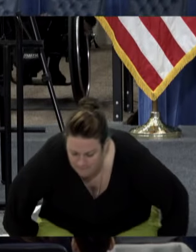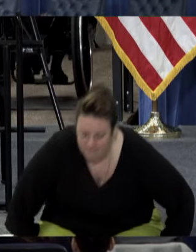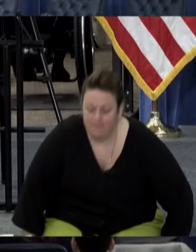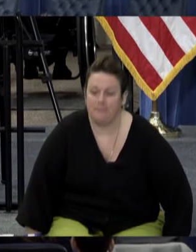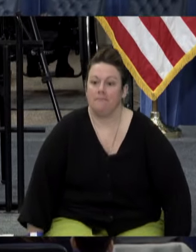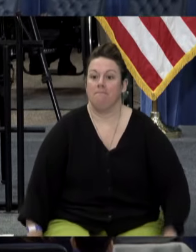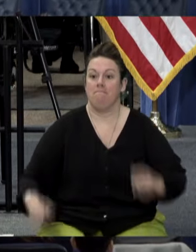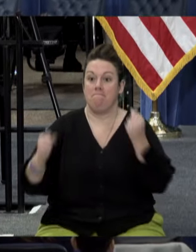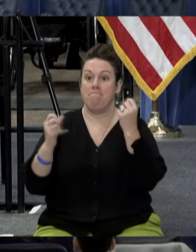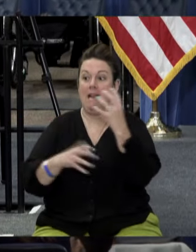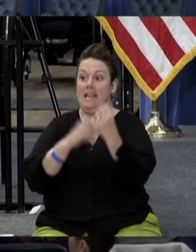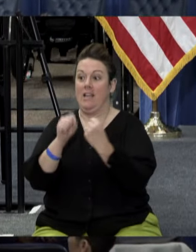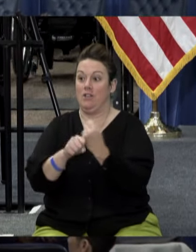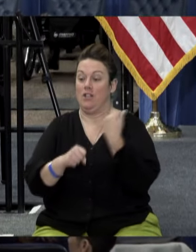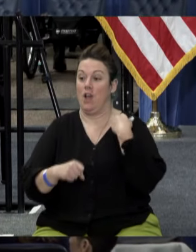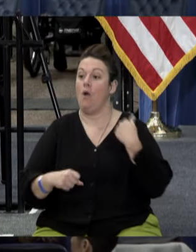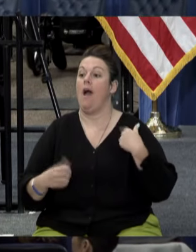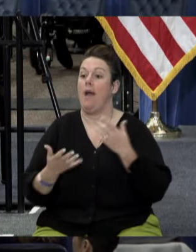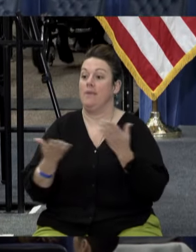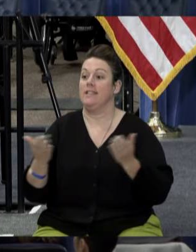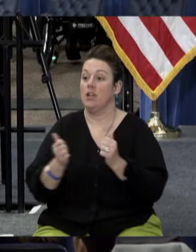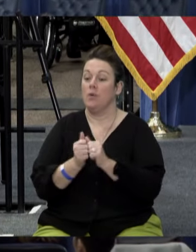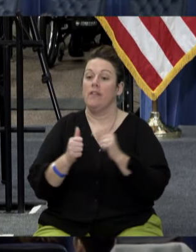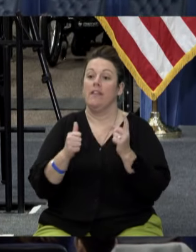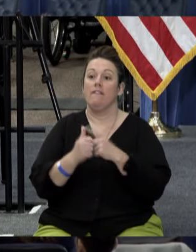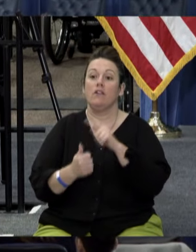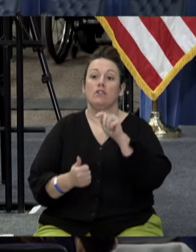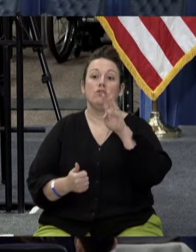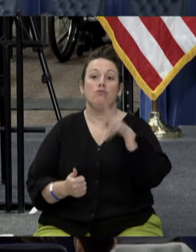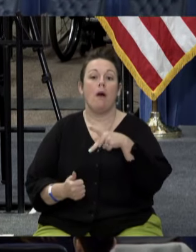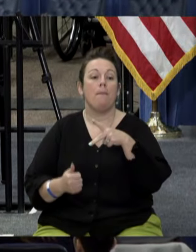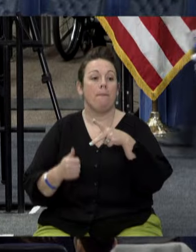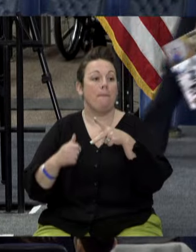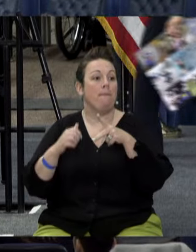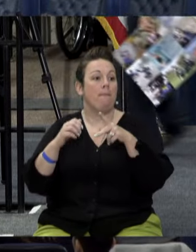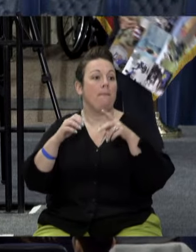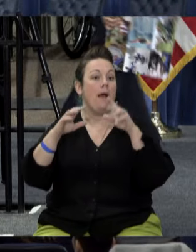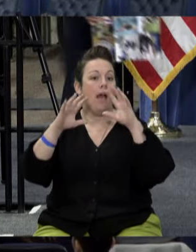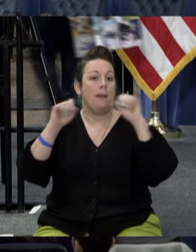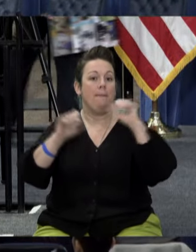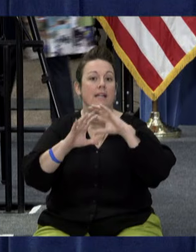was here with the first Trump administration was to work with the fabulous team at the VA,